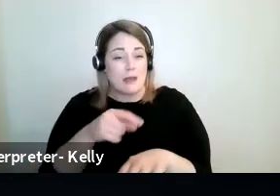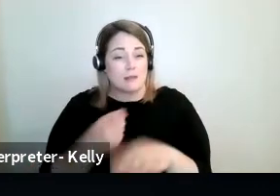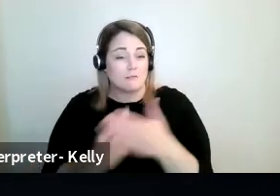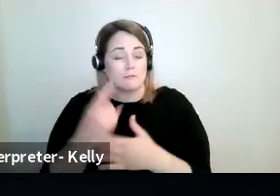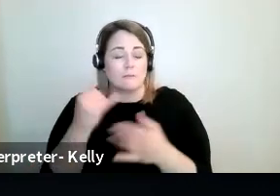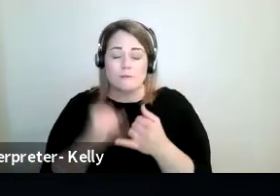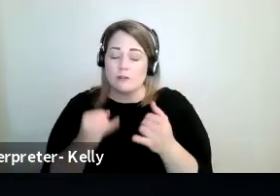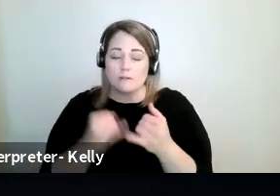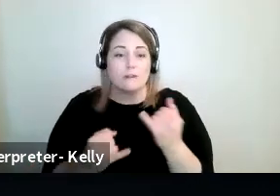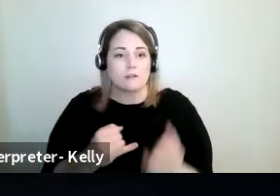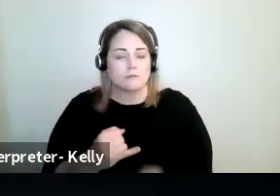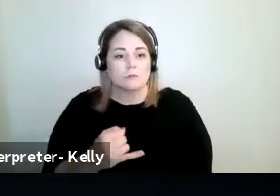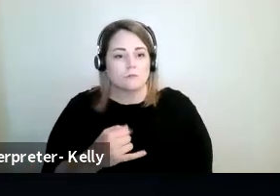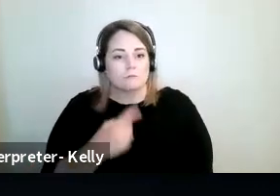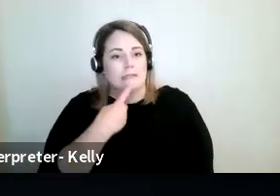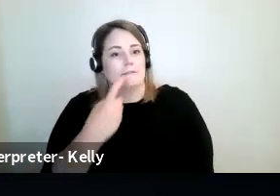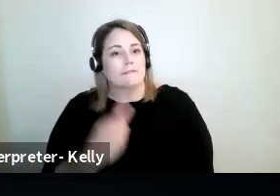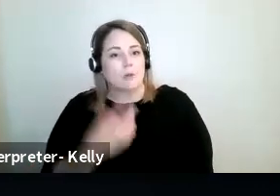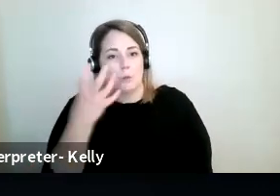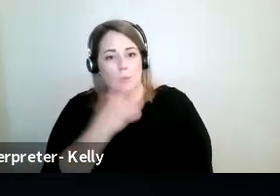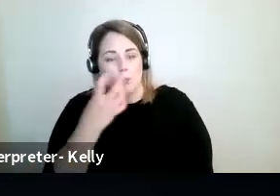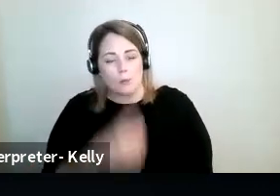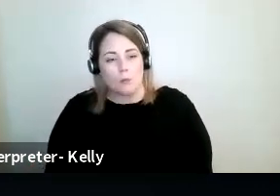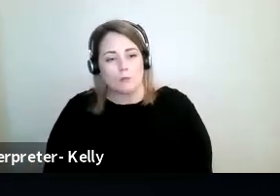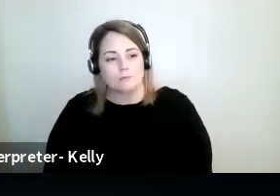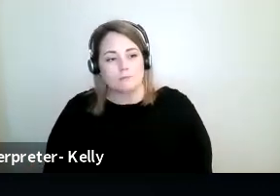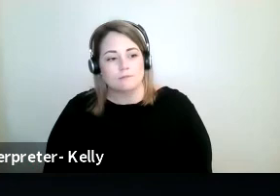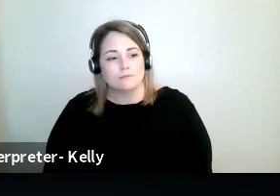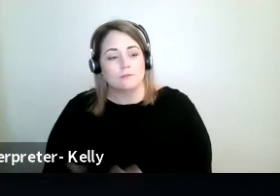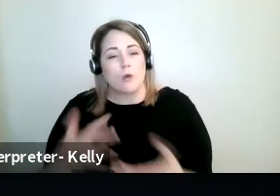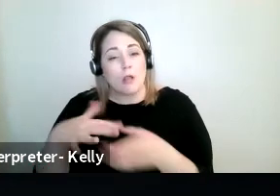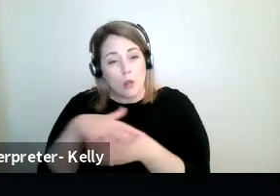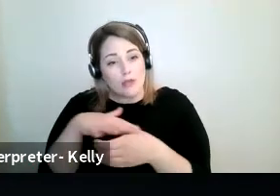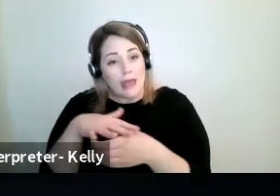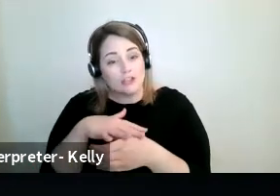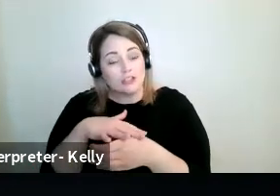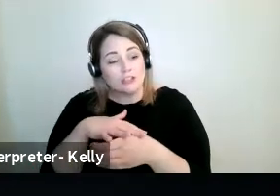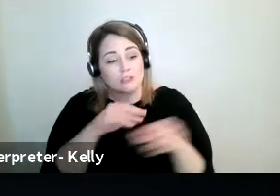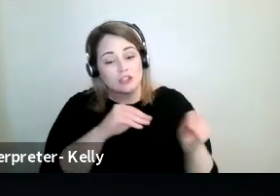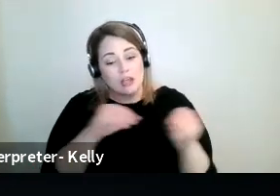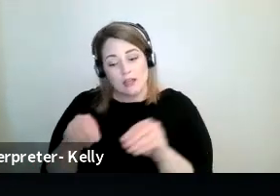And so we shifted location but I'm not sure that we actually shifted